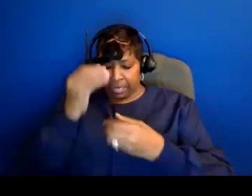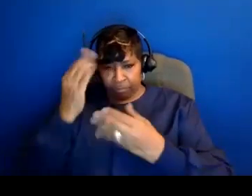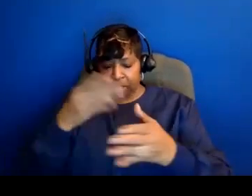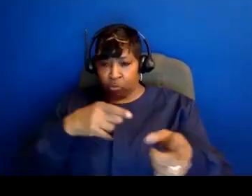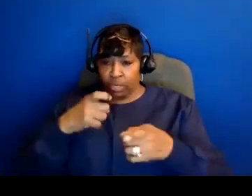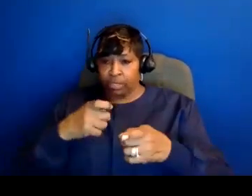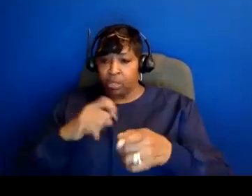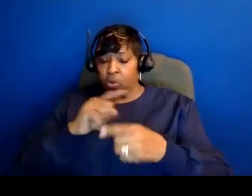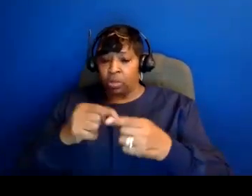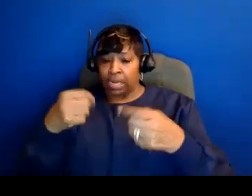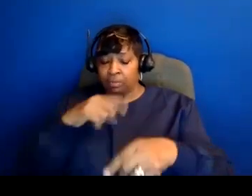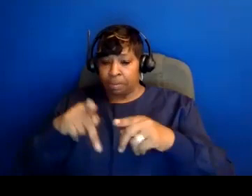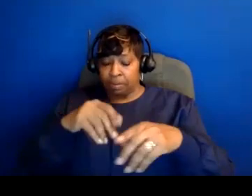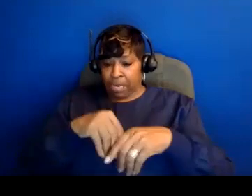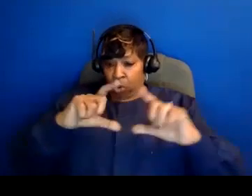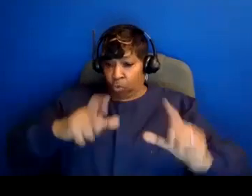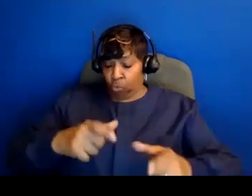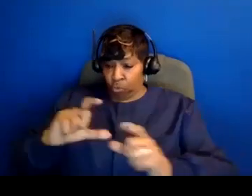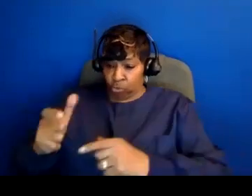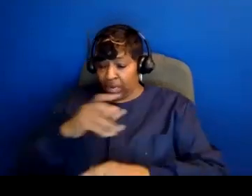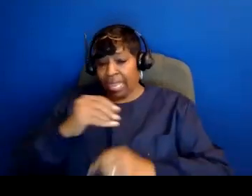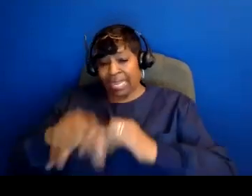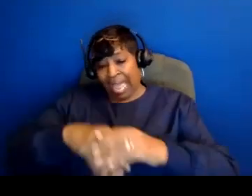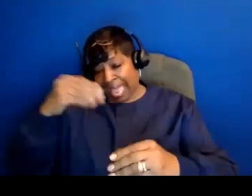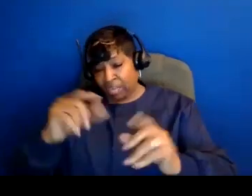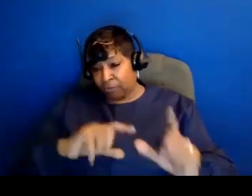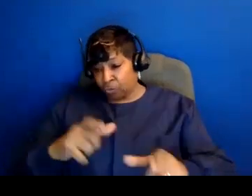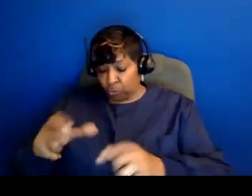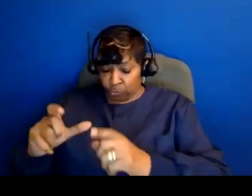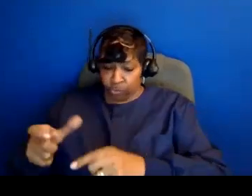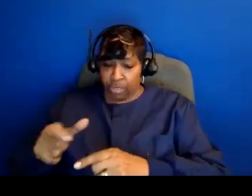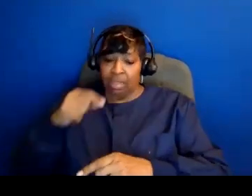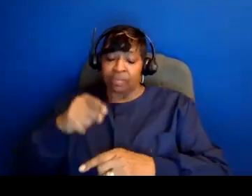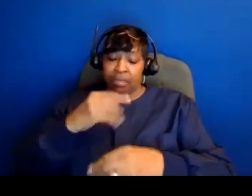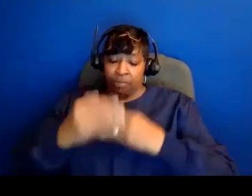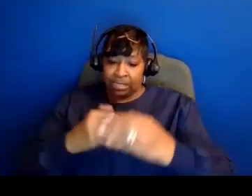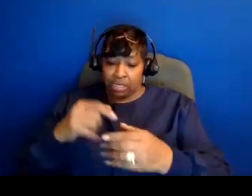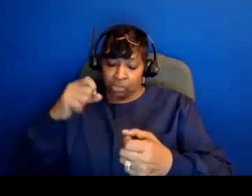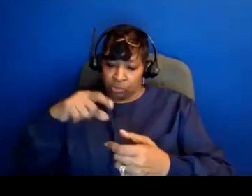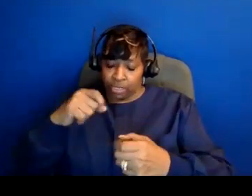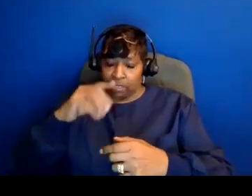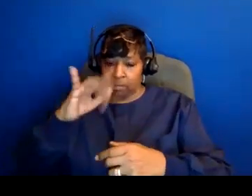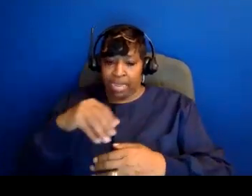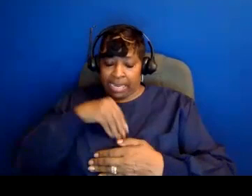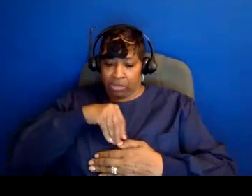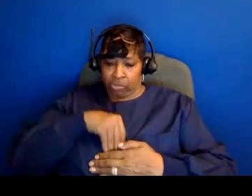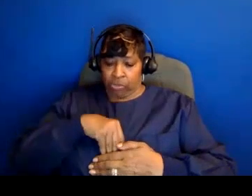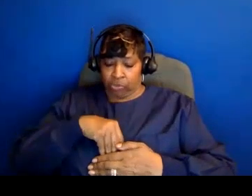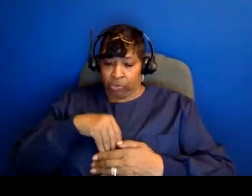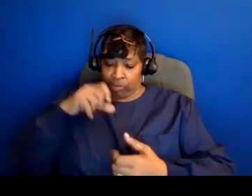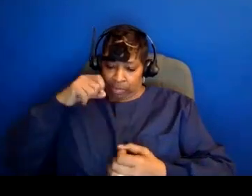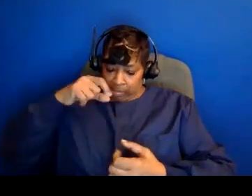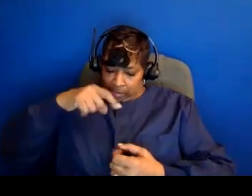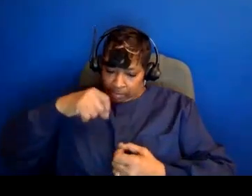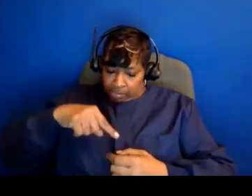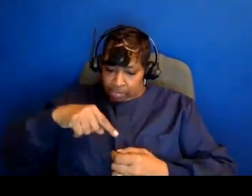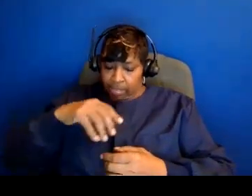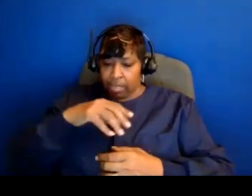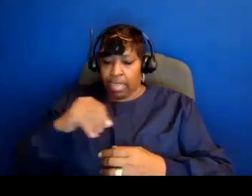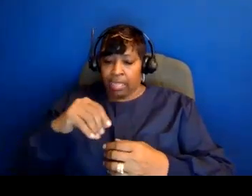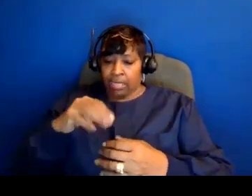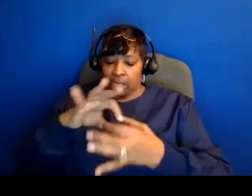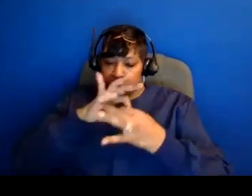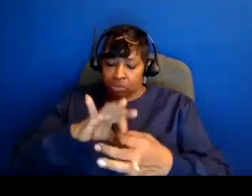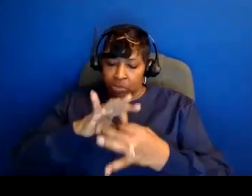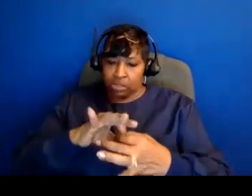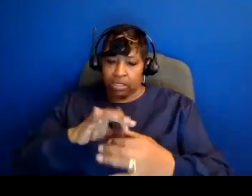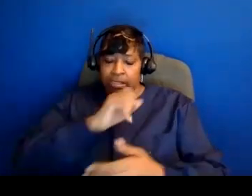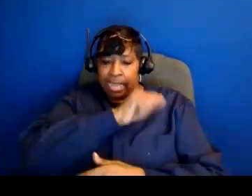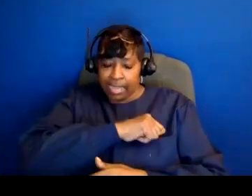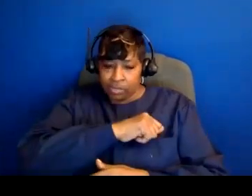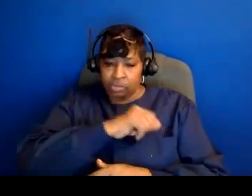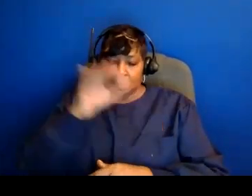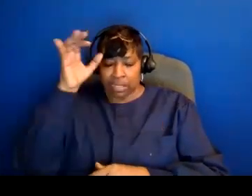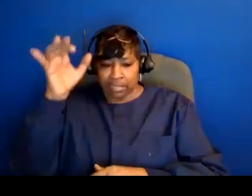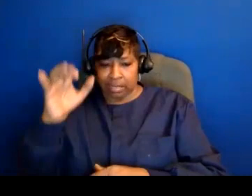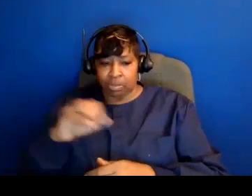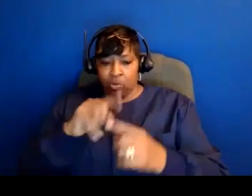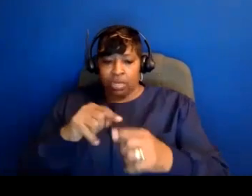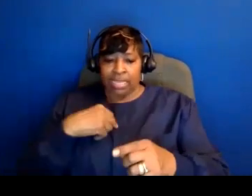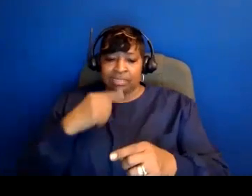lauravanpuymbrouck: Implicit attitudes relate to that automatic cognitive processes, that fast thinking. Since our brains have finite power to process information, we tend to group things to help us process information quicker